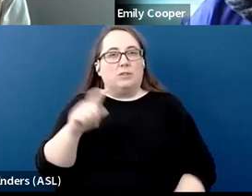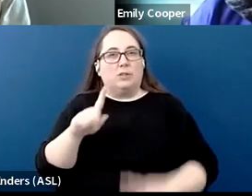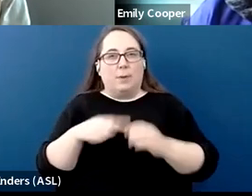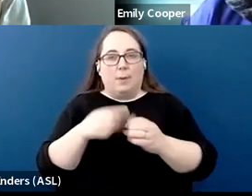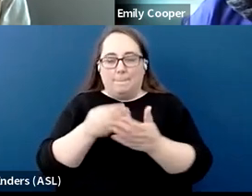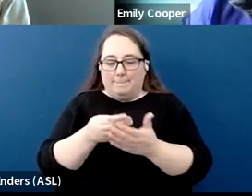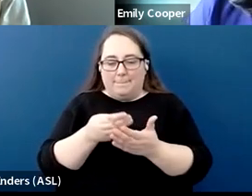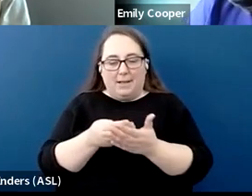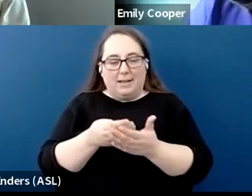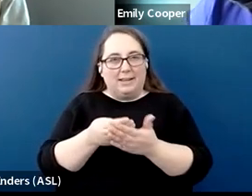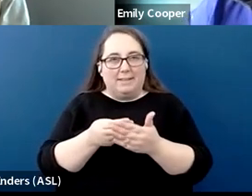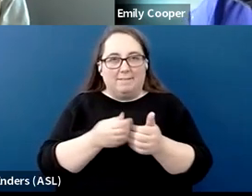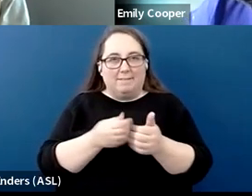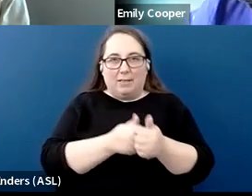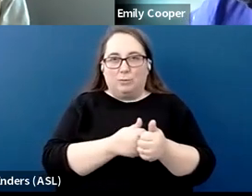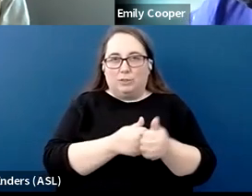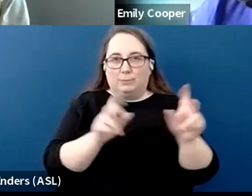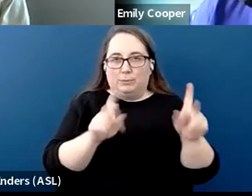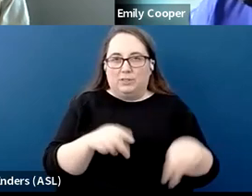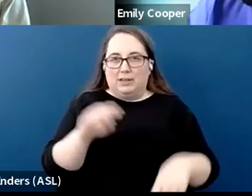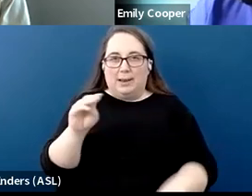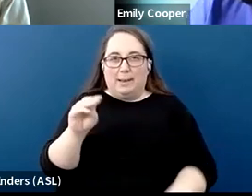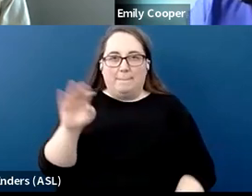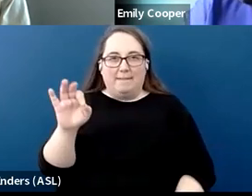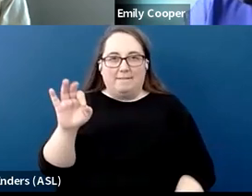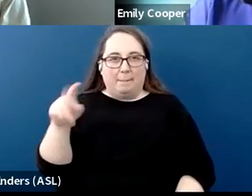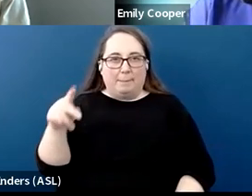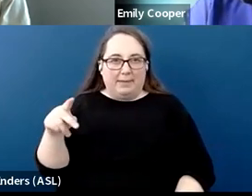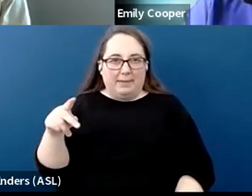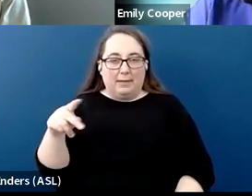EMILY Adding with Adam, I think for our shelter, we also have